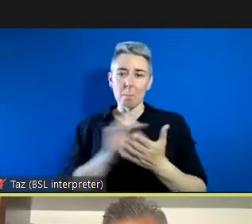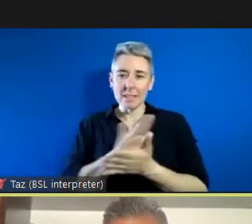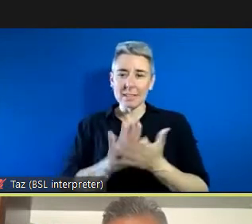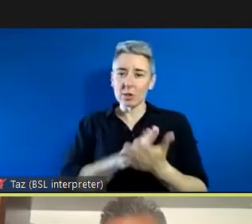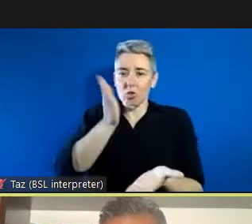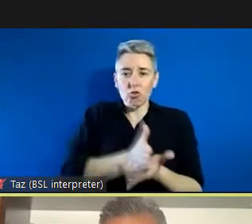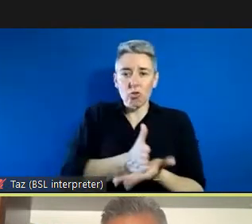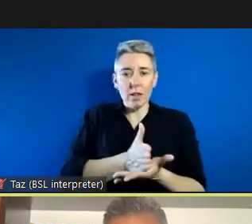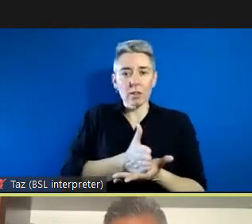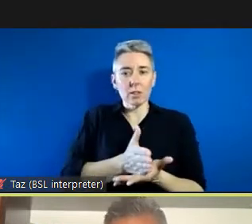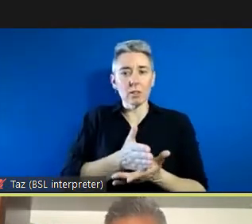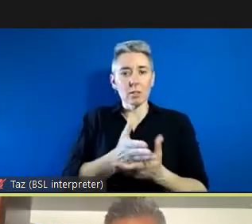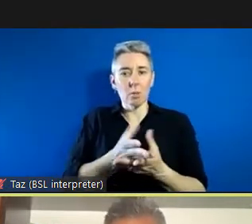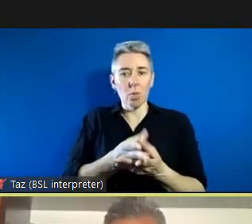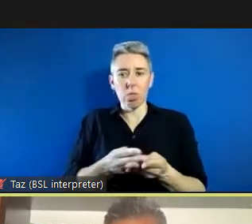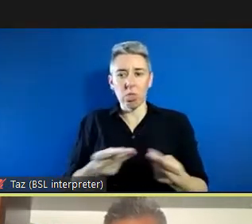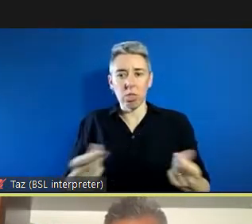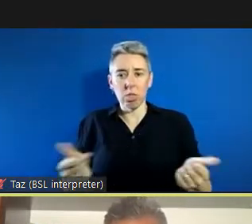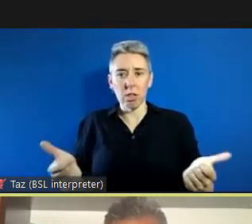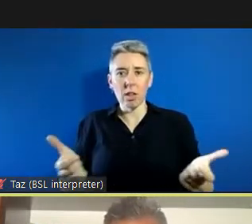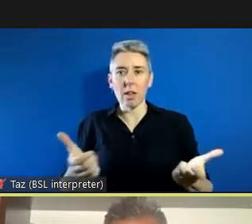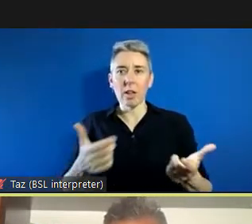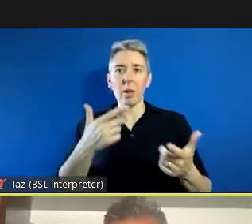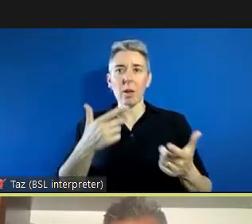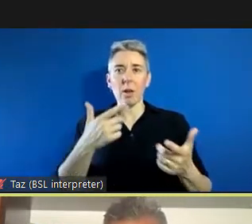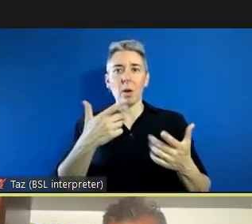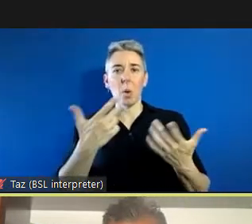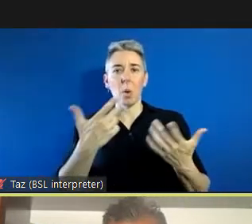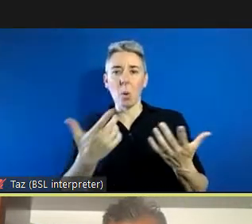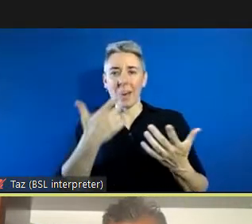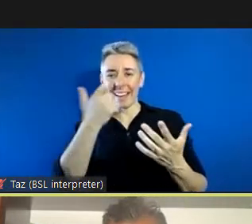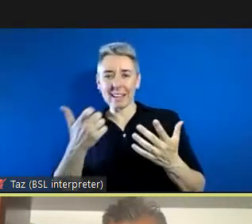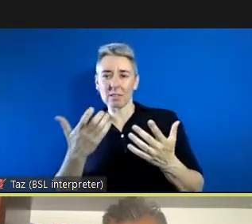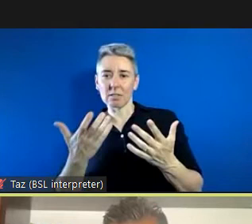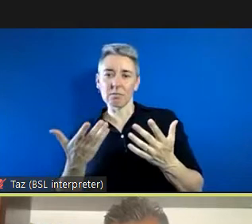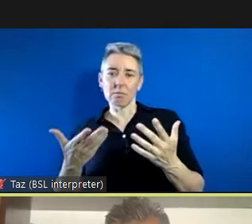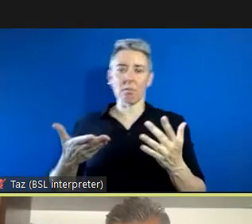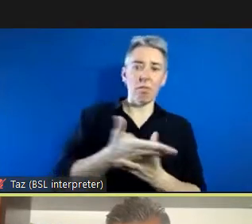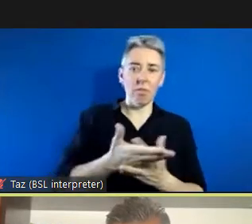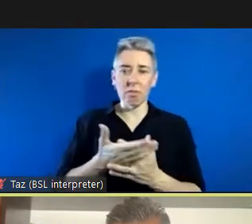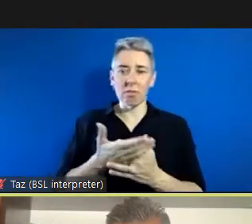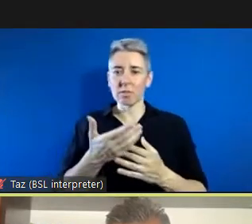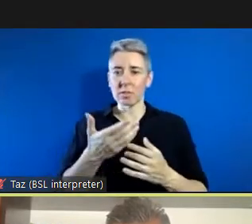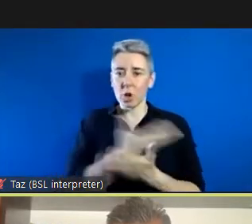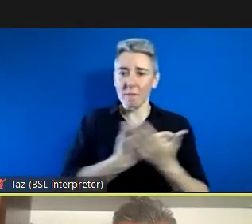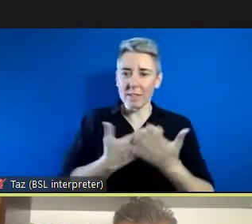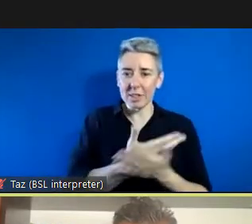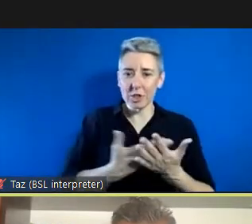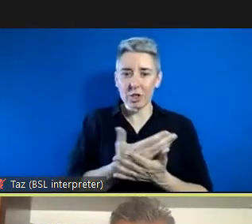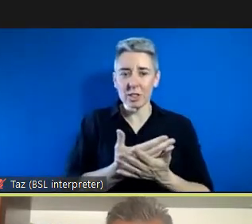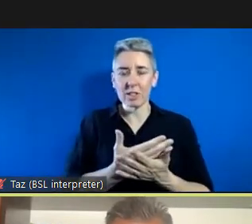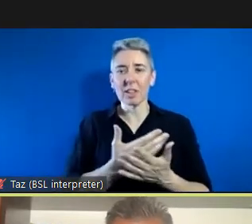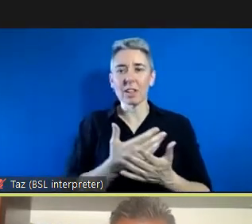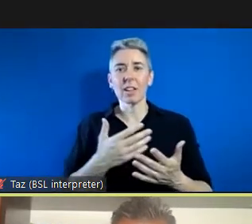can co-opt these conversations rather than I think Chiko said it lovely Orientalism or oriental